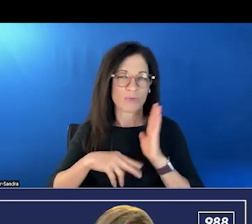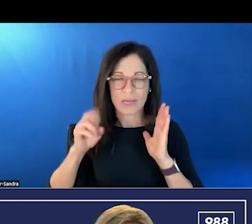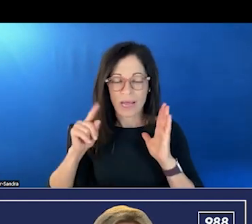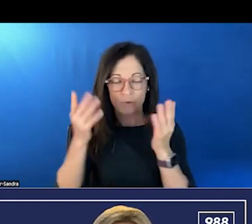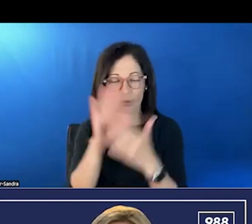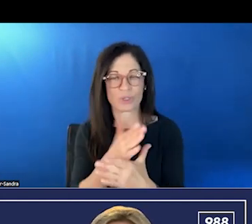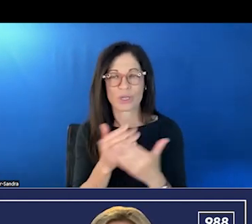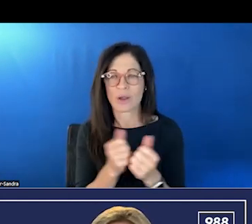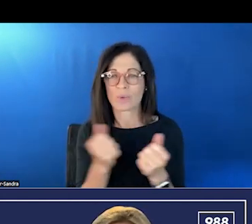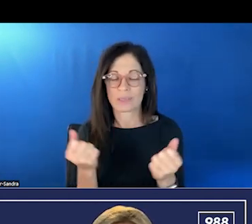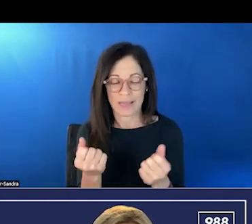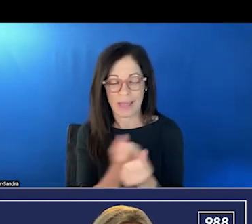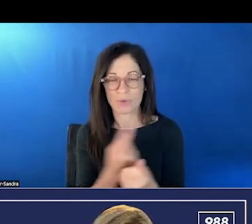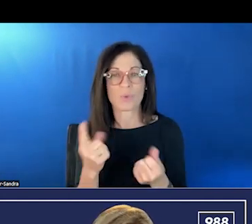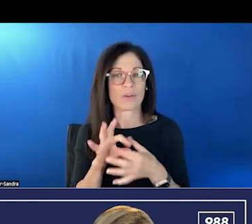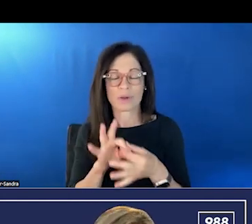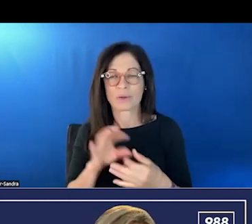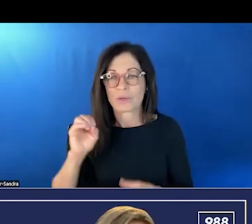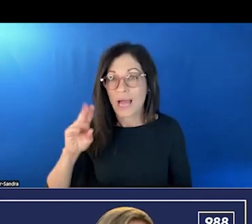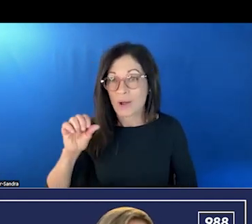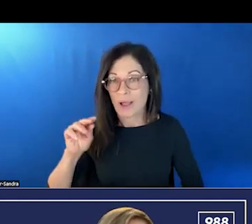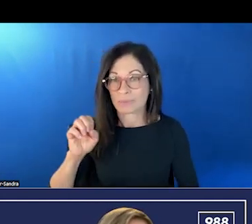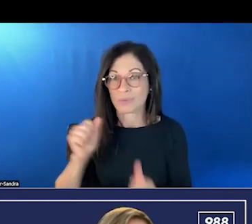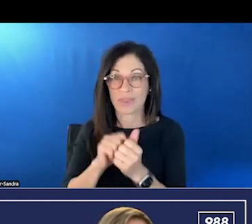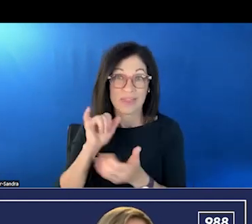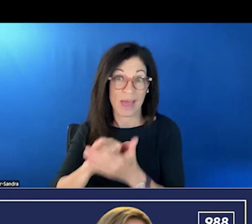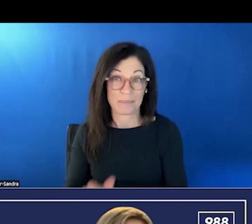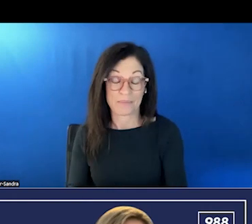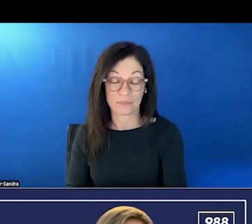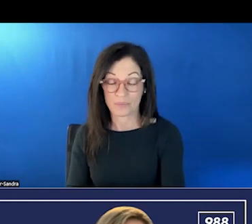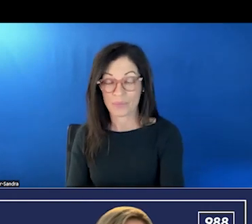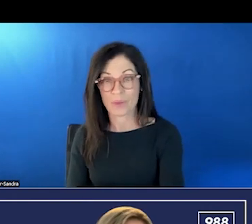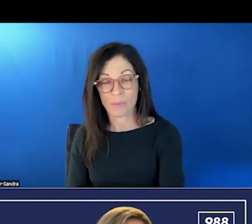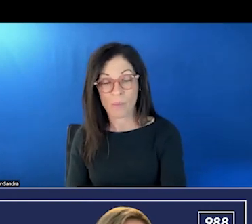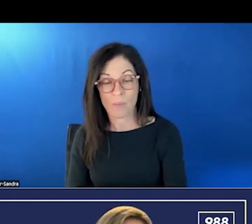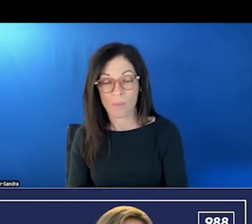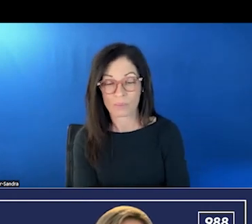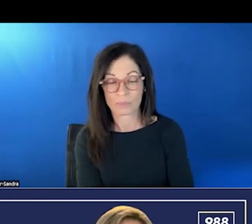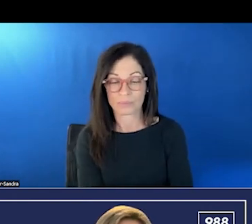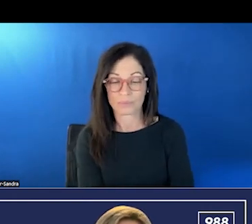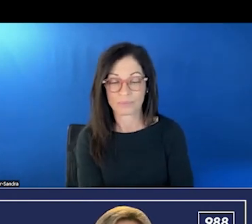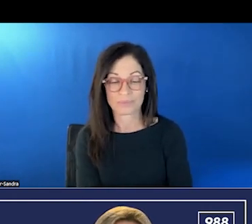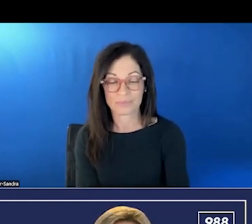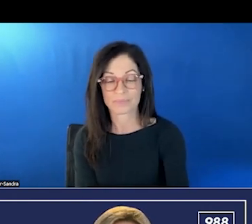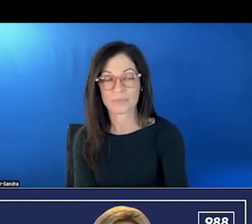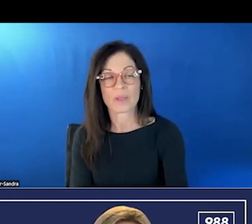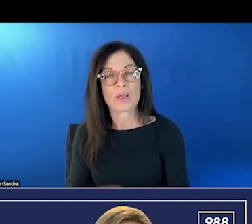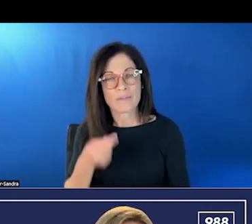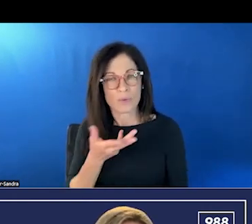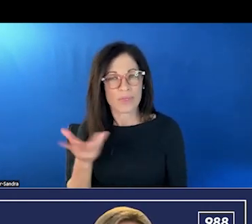EVERYONE ON OUTCOMES FROM THAT. A COUPLE OF UPDATES ON SHARE ABOUT THE 988 PARTNER TOOL KIT.